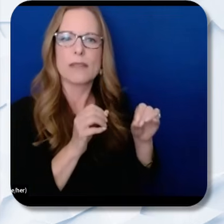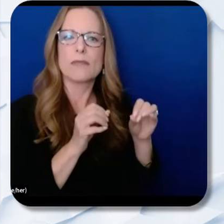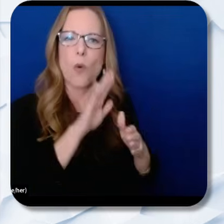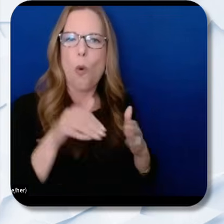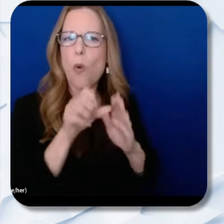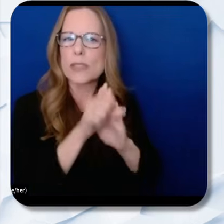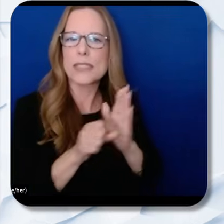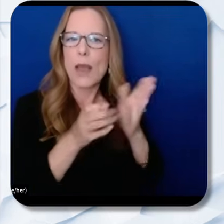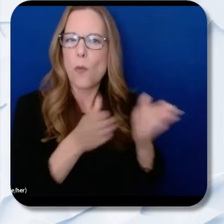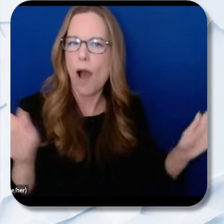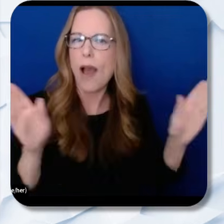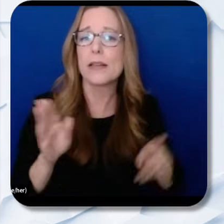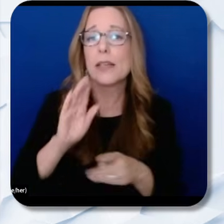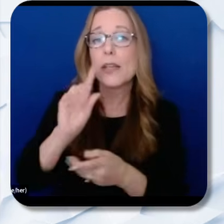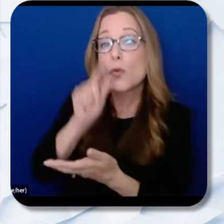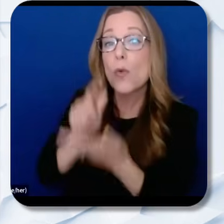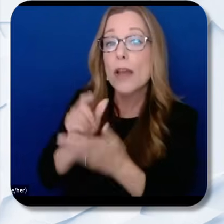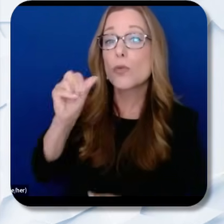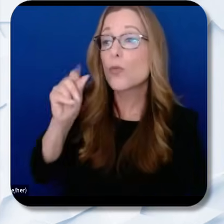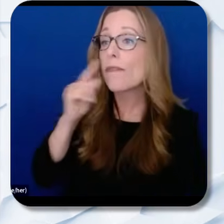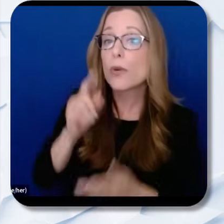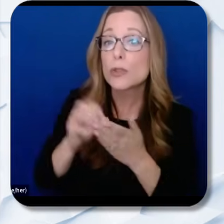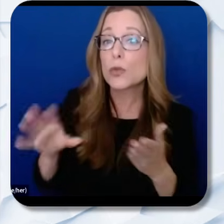As we all know, these outcomes are not a reflection of the student's ability.